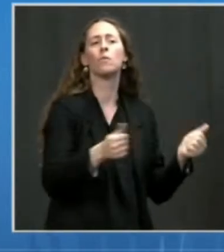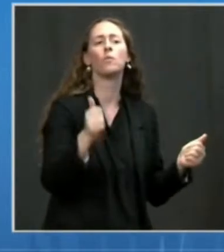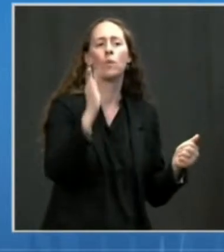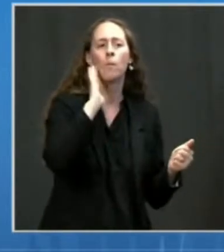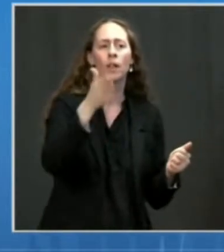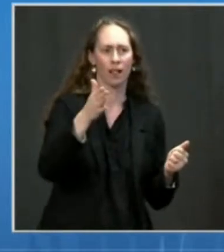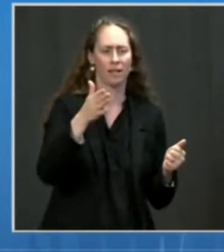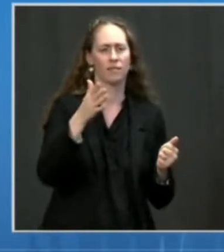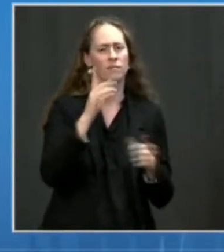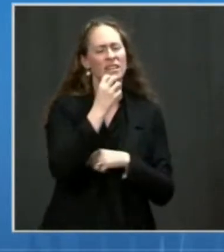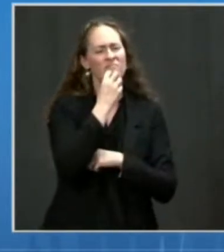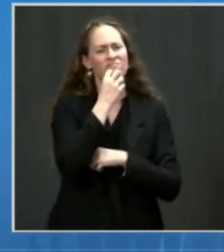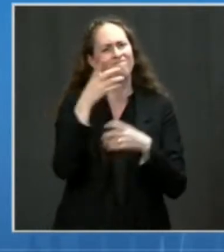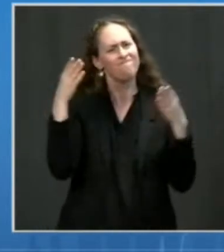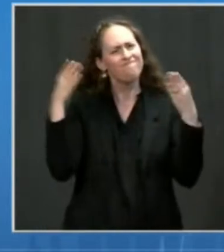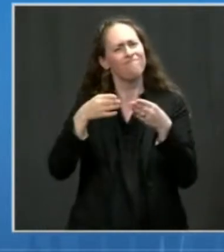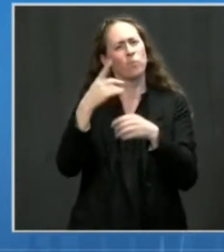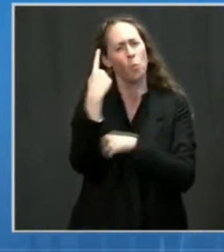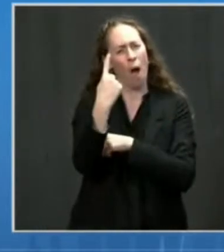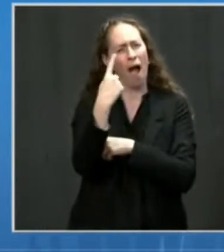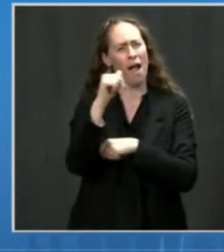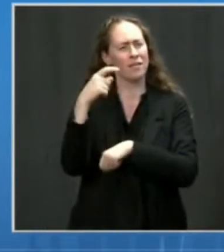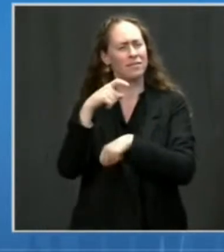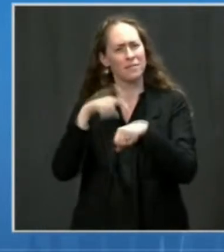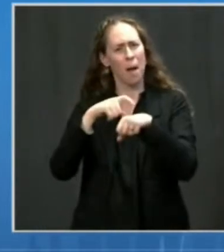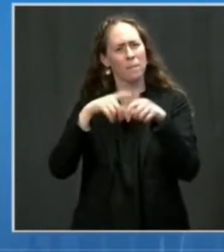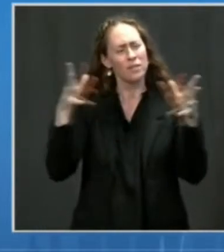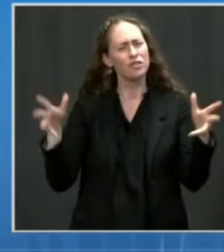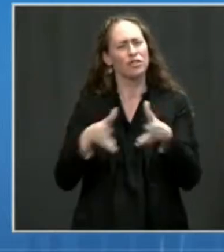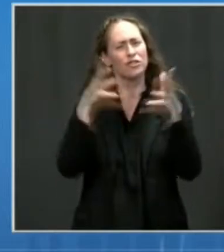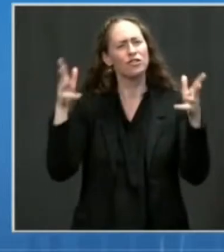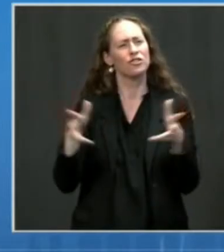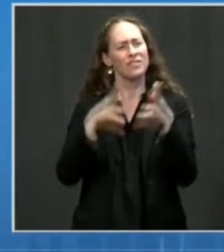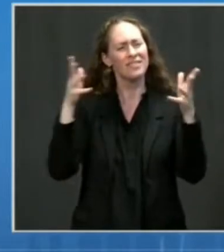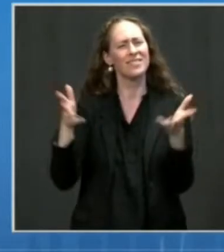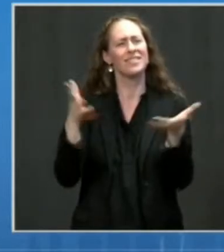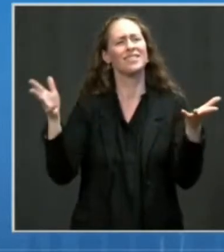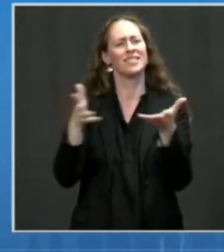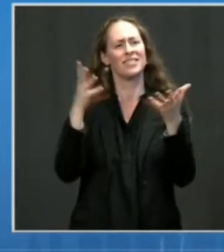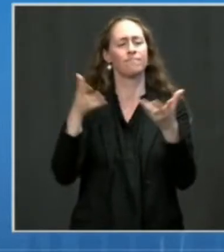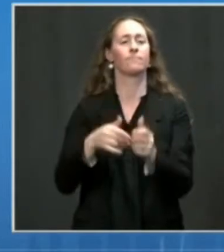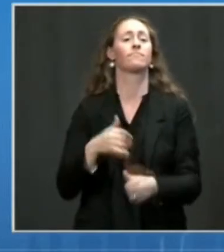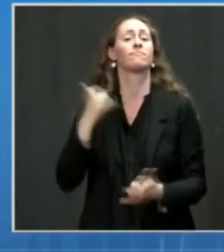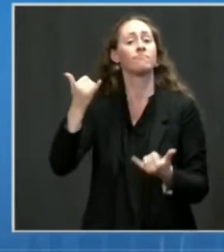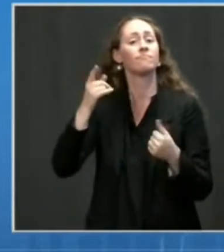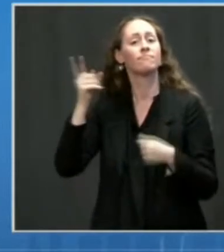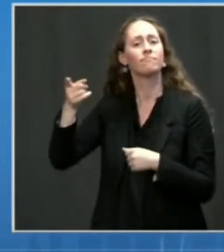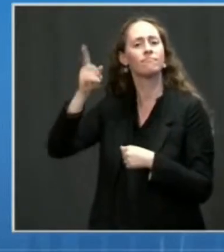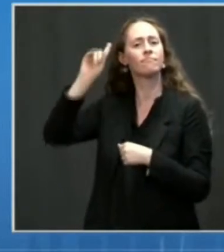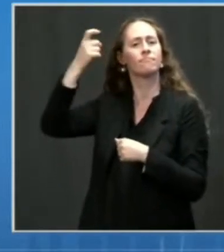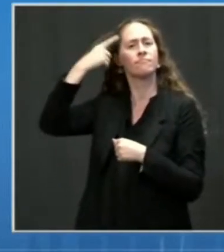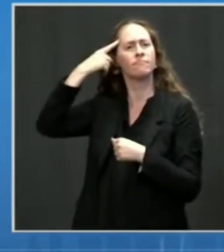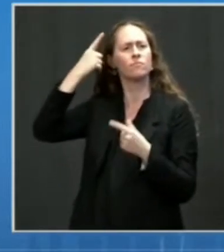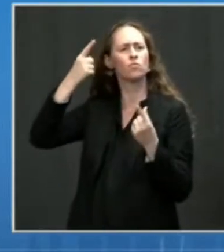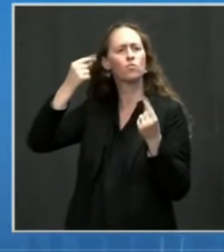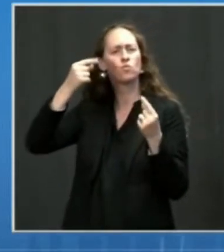THAT IS HOW WE STOP THE SPREAD OF THE DELTA VARIANT, AND EACH